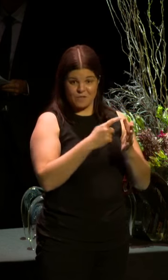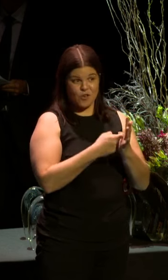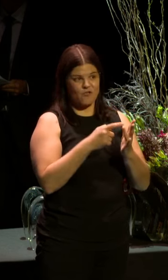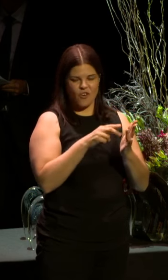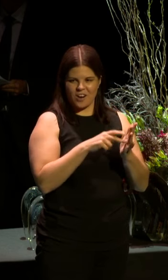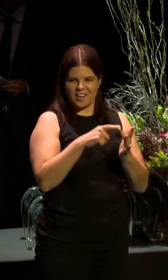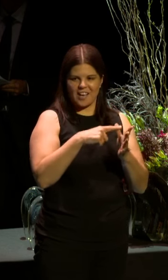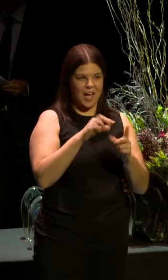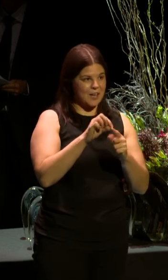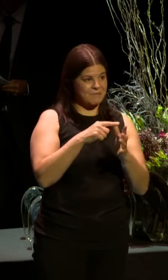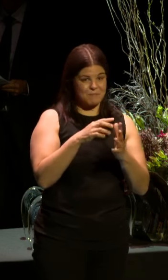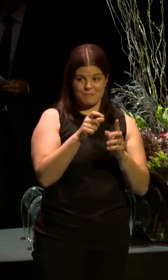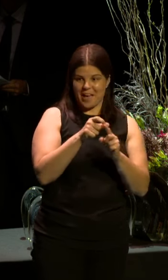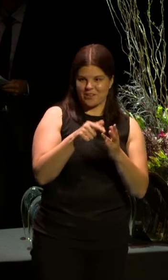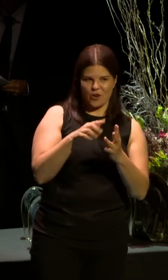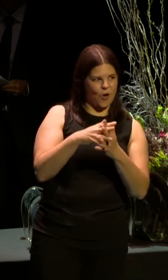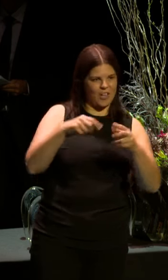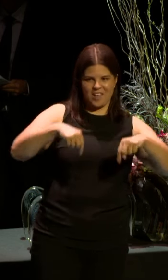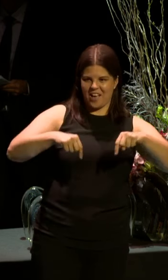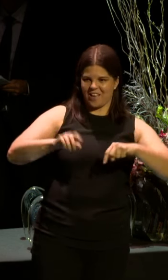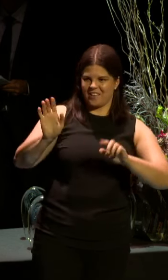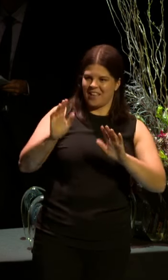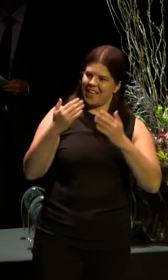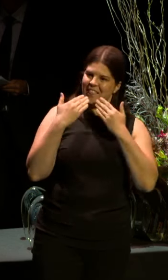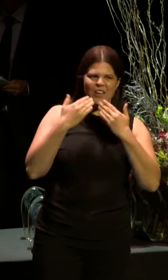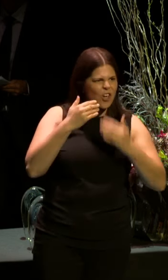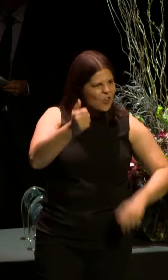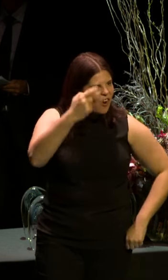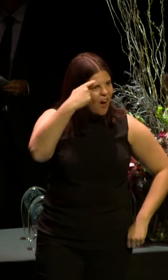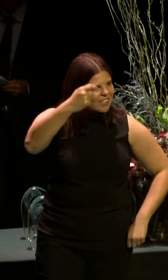What a great idea! Yeah! How distracting am I now?